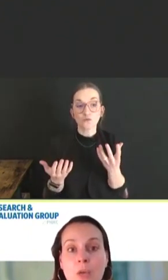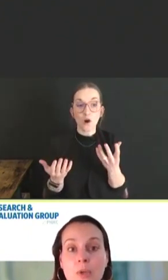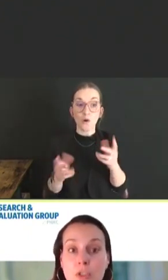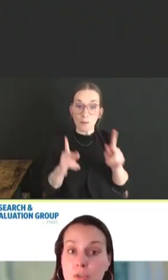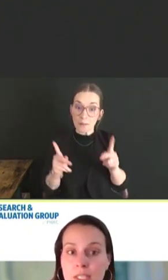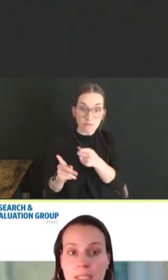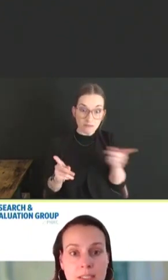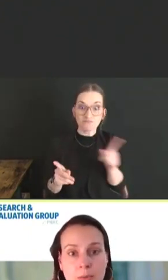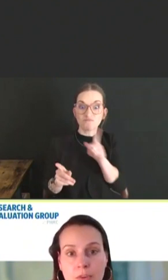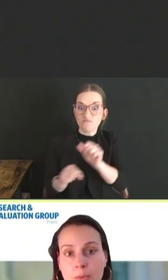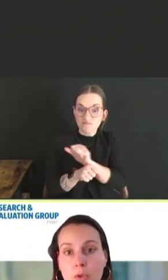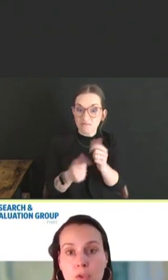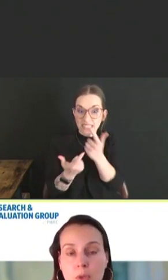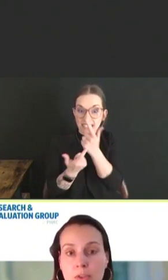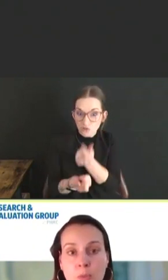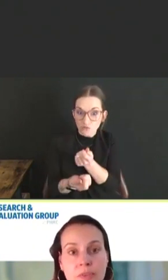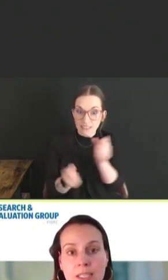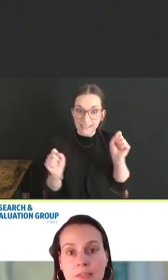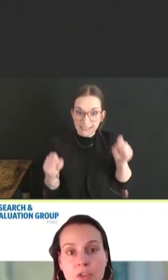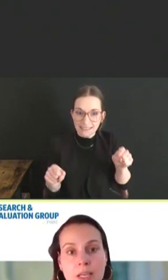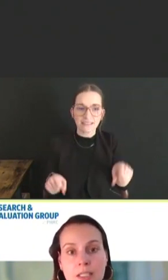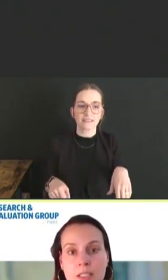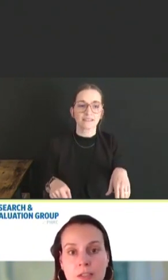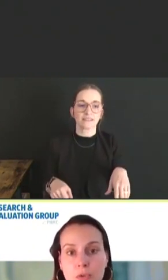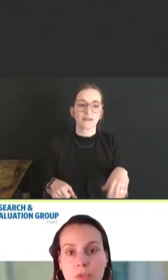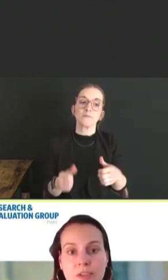We do see, in some of our most well-known preventative strategies of fruits and